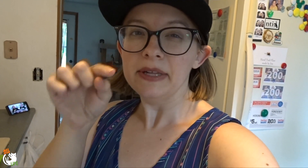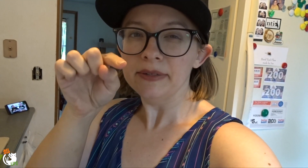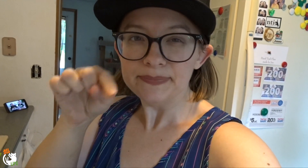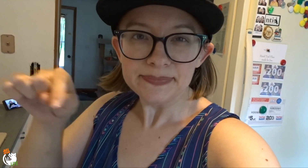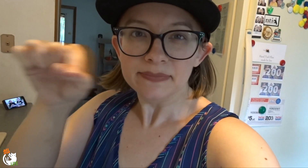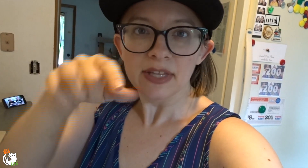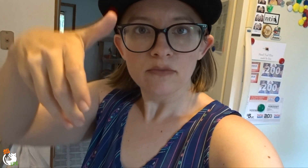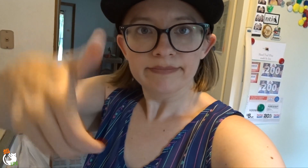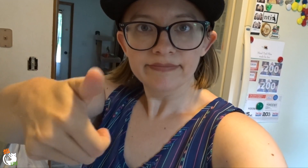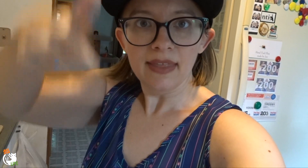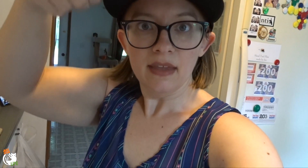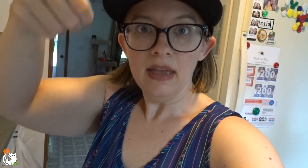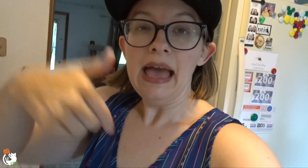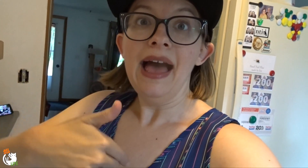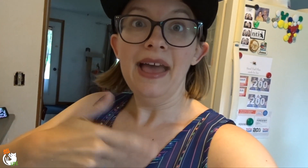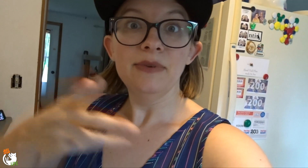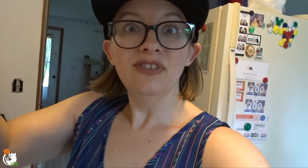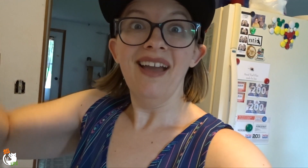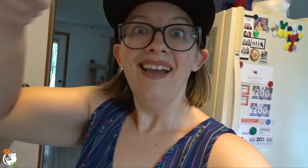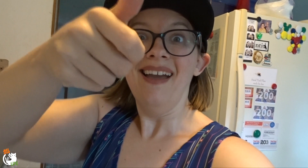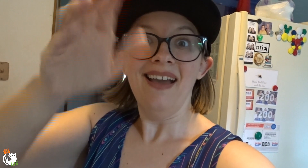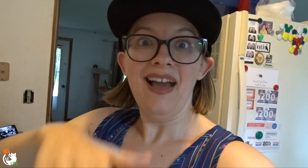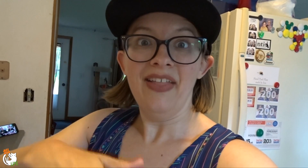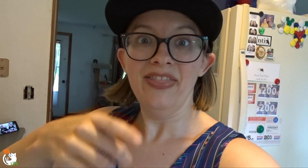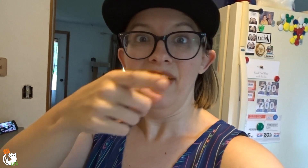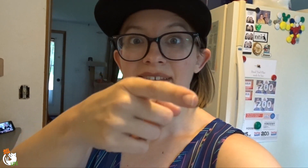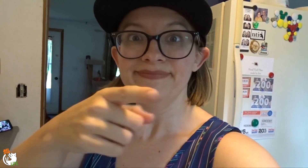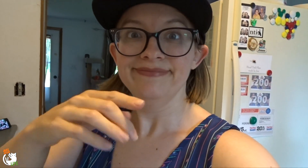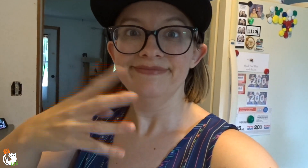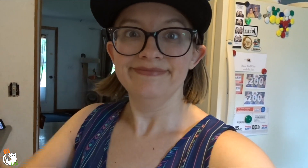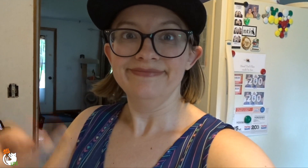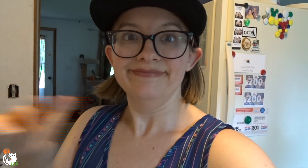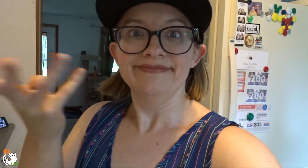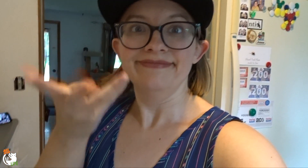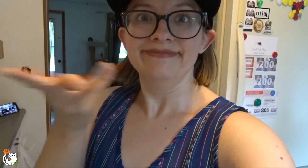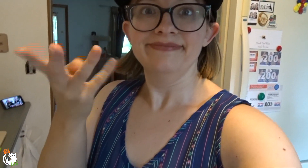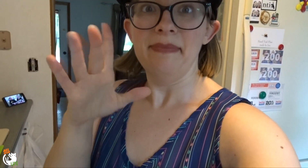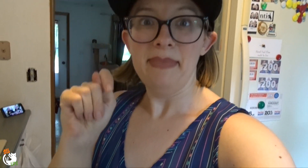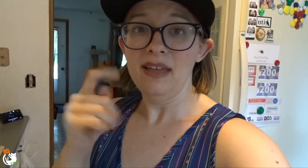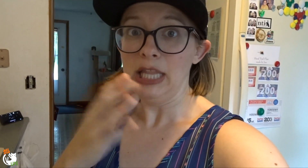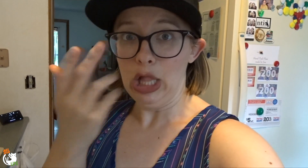Swear to God, you know the little handle in the cardboard. I went to put it up on the conveyer belt